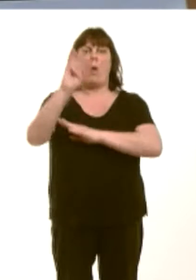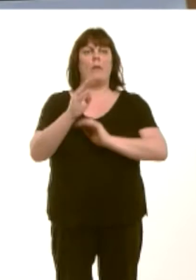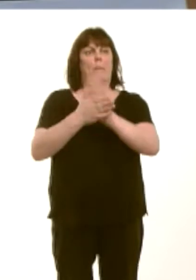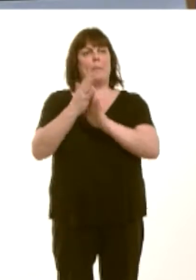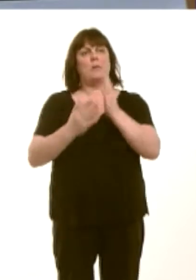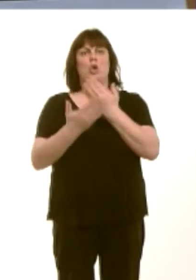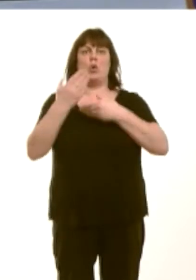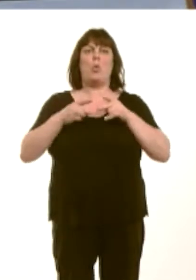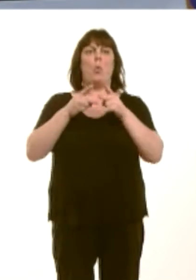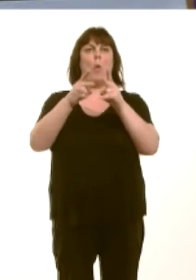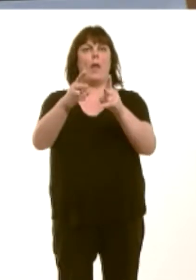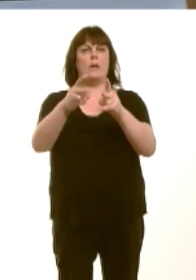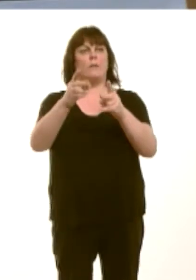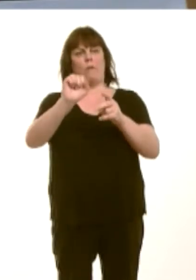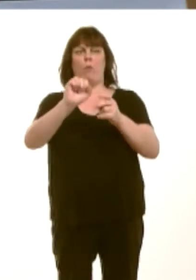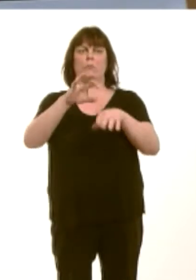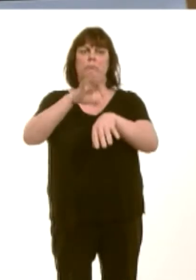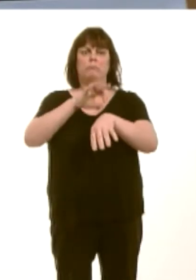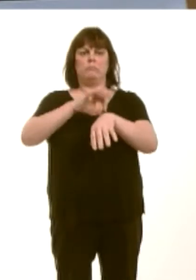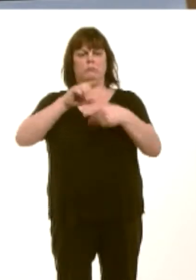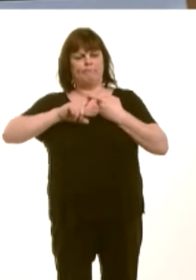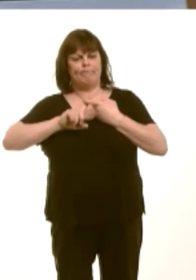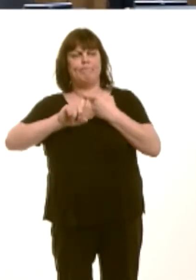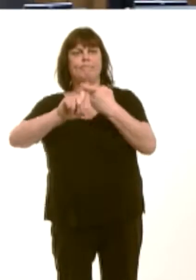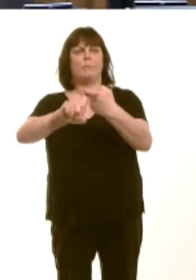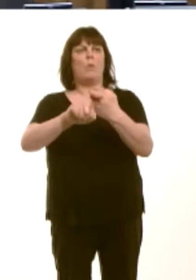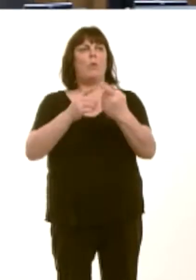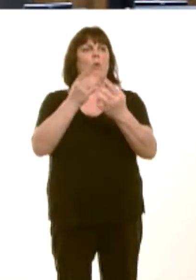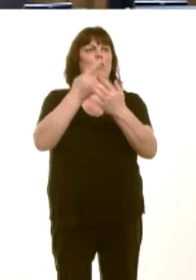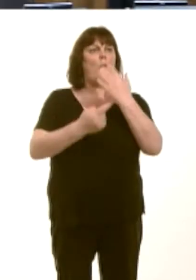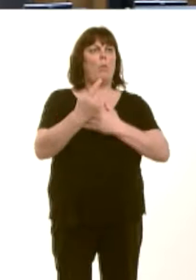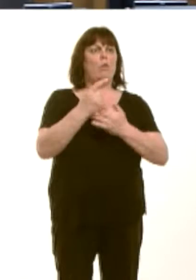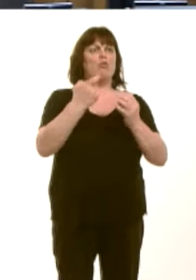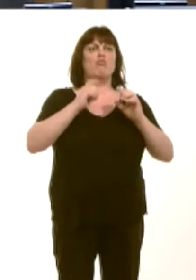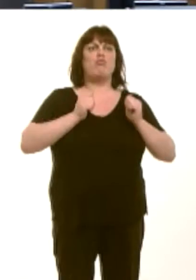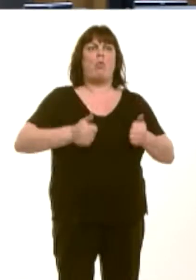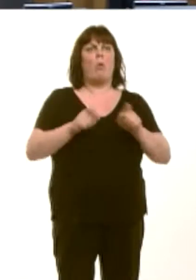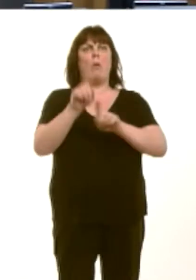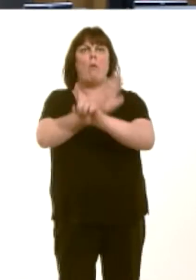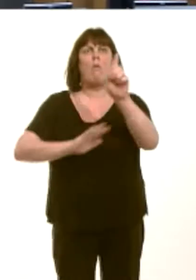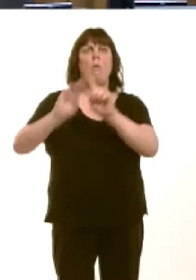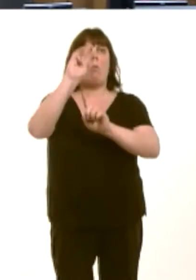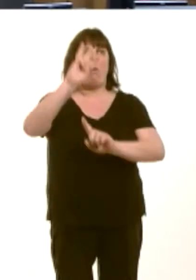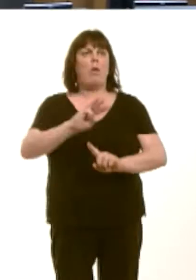sustainability of GP services in both rural and deprived communities. William Powell: I thank the First Minister for that response.